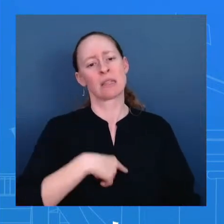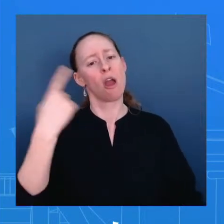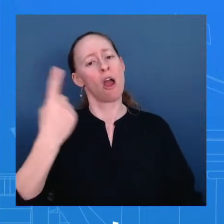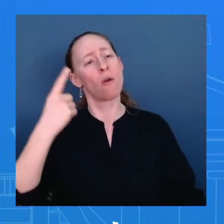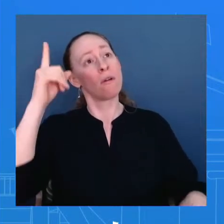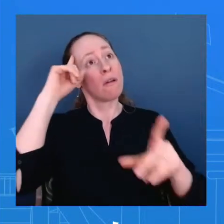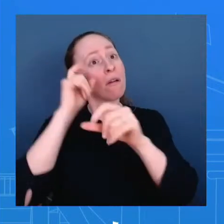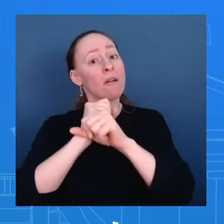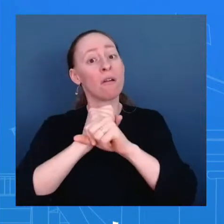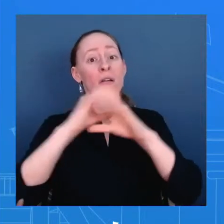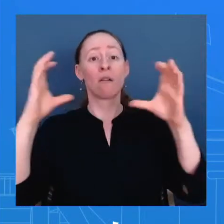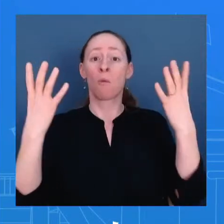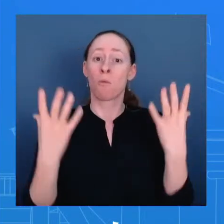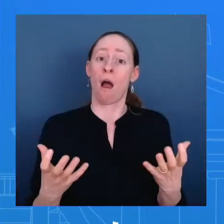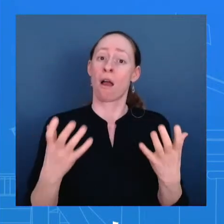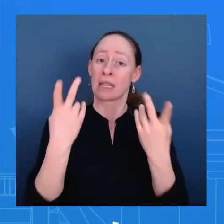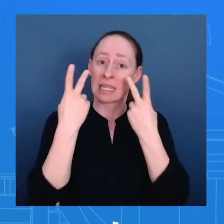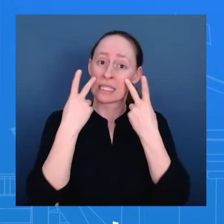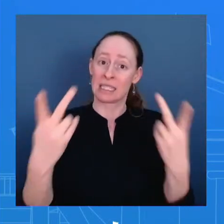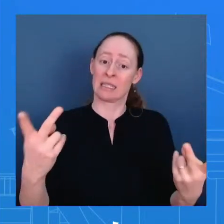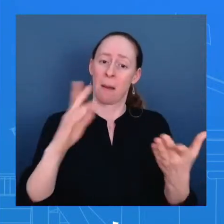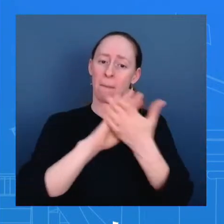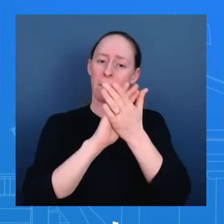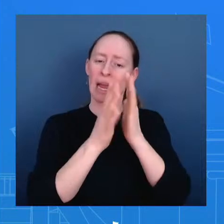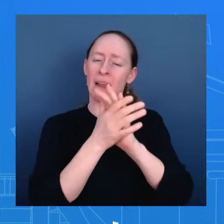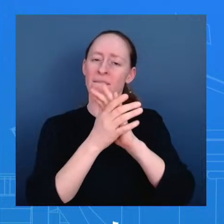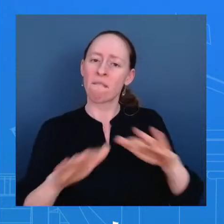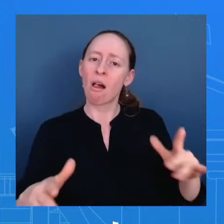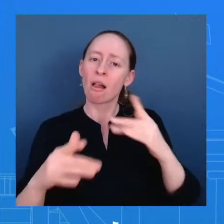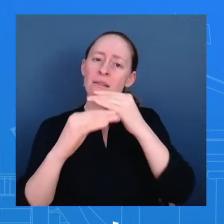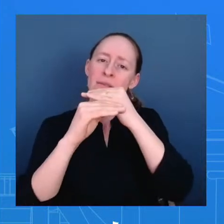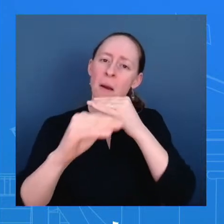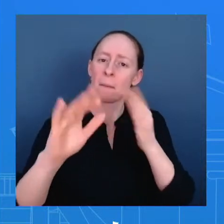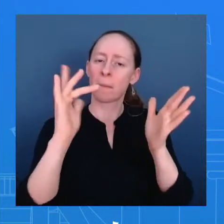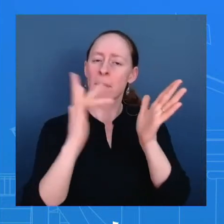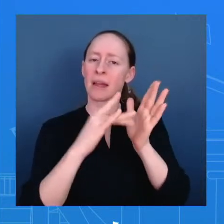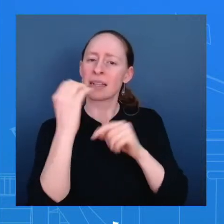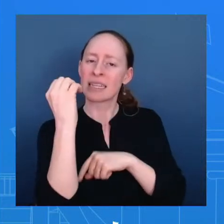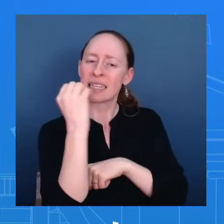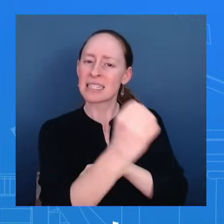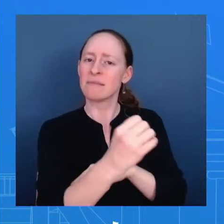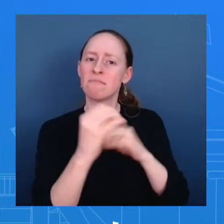and integrated Middle East region. And that remains a focus for us. That remains a focus for this President.